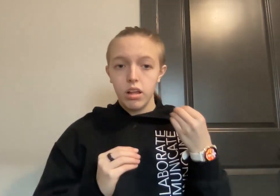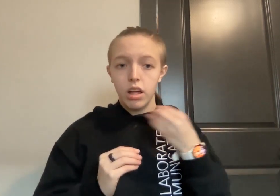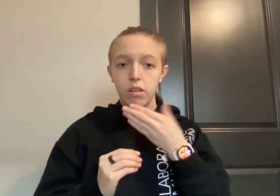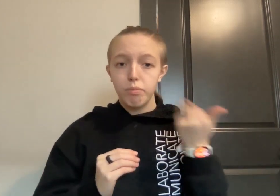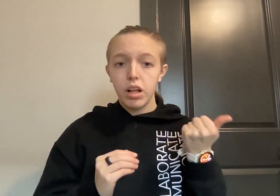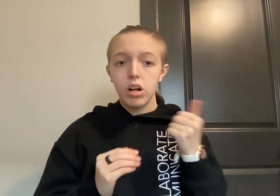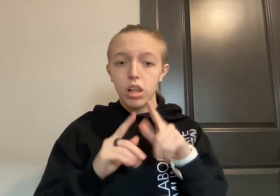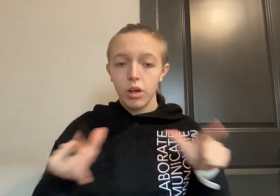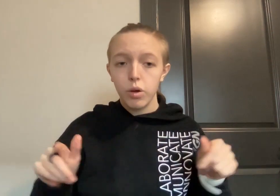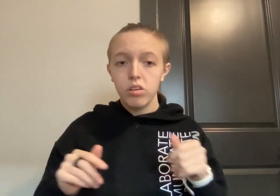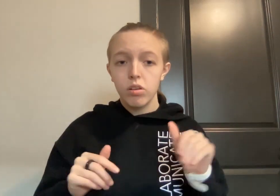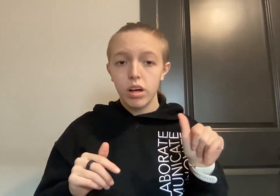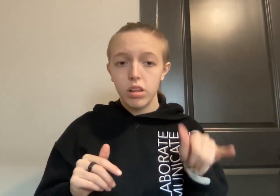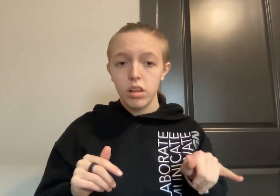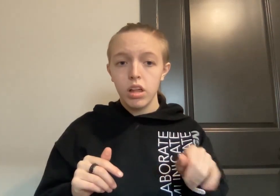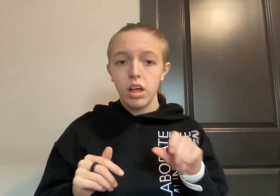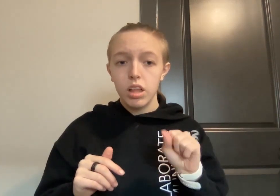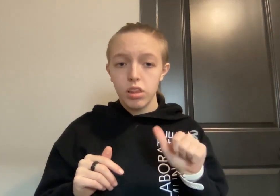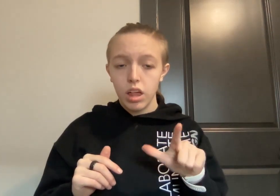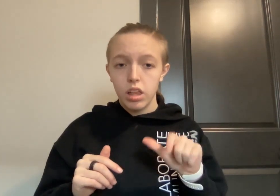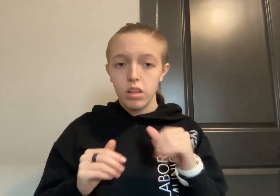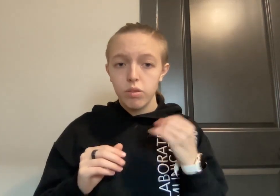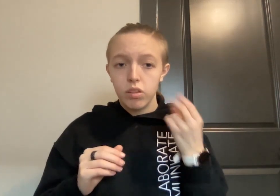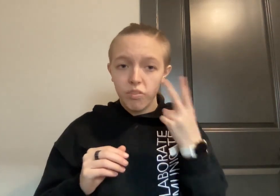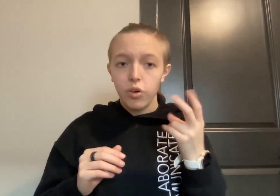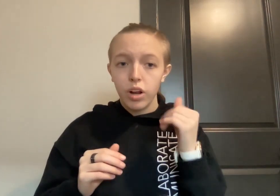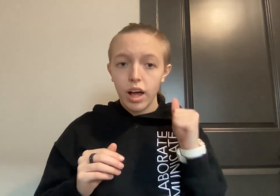and better language, while as so was viewed